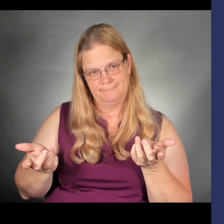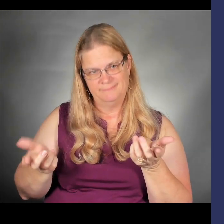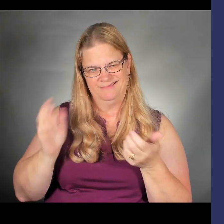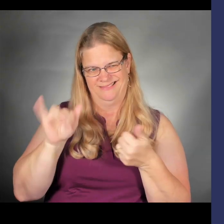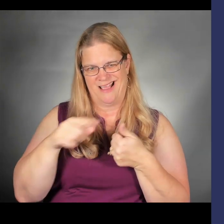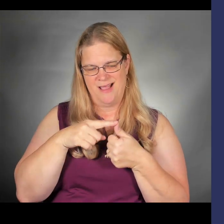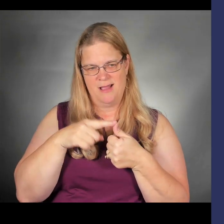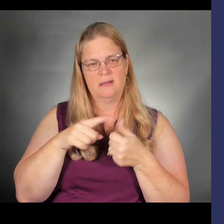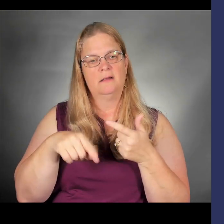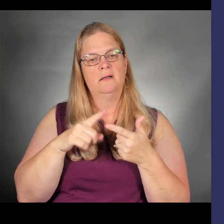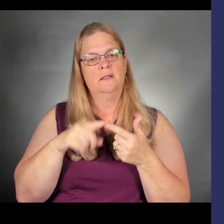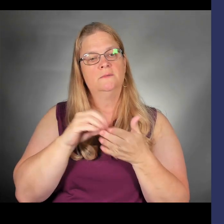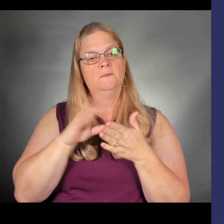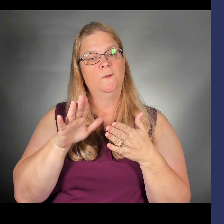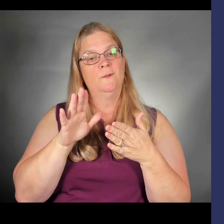that refers burdensomeness.